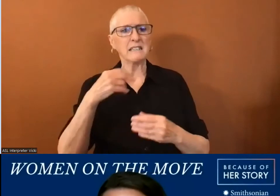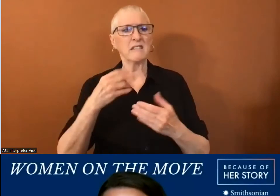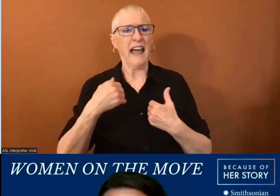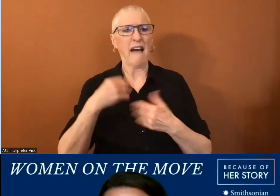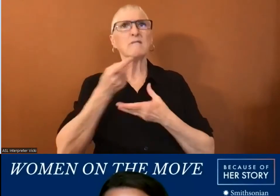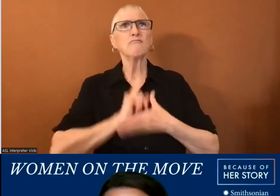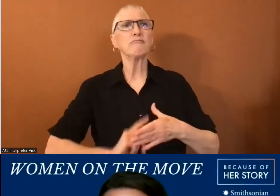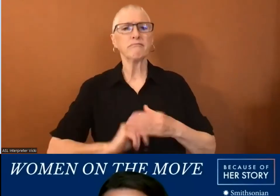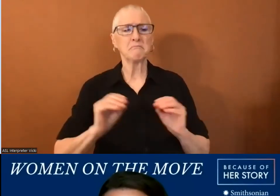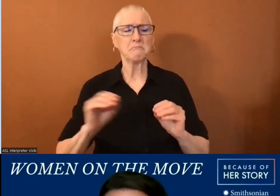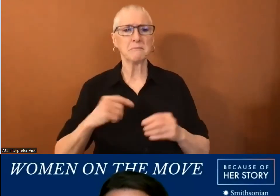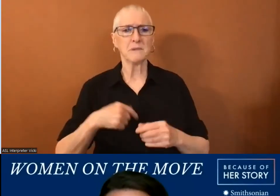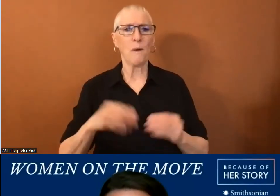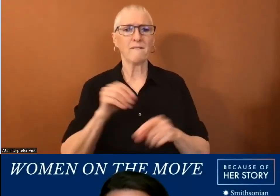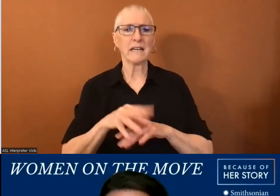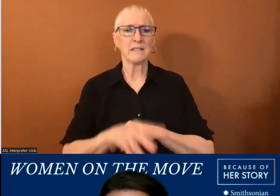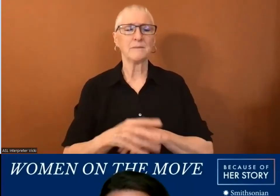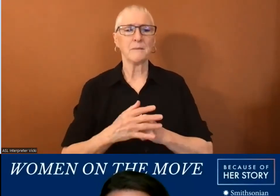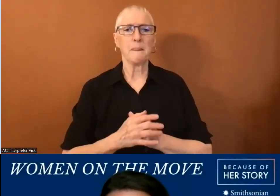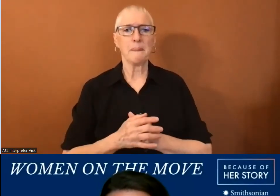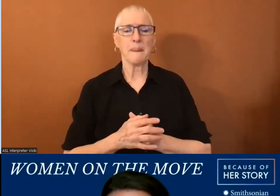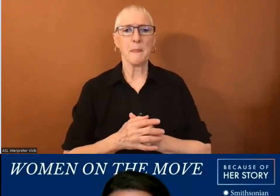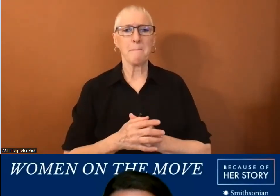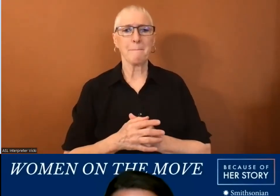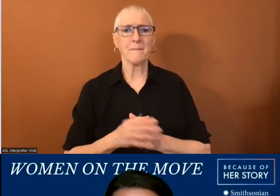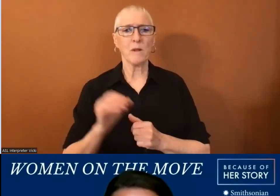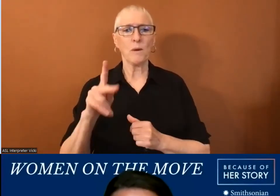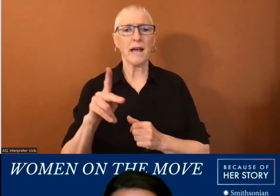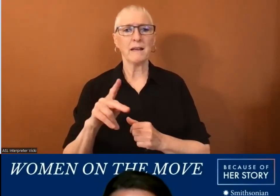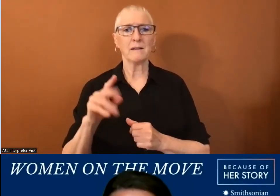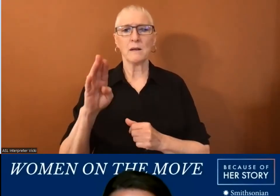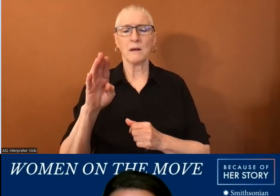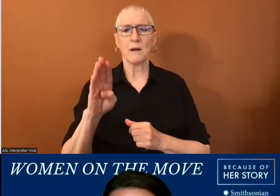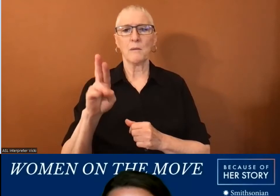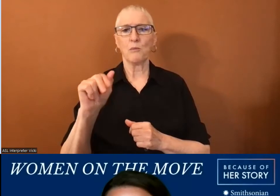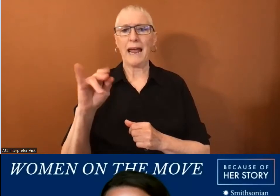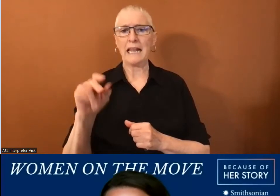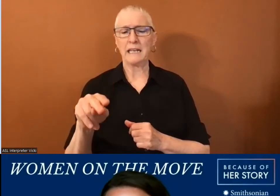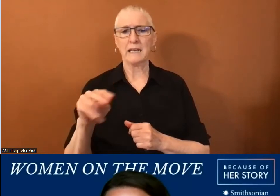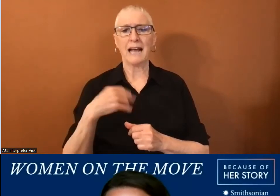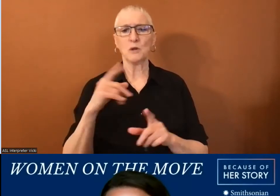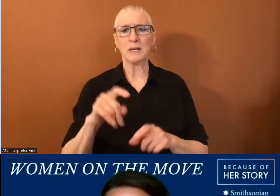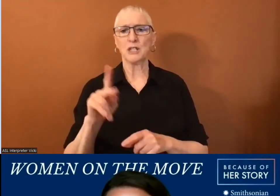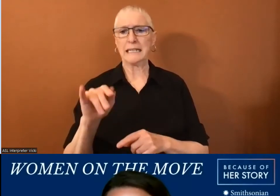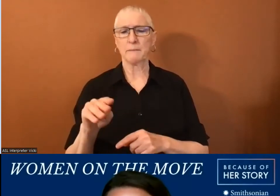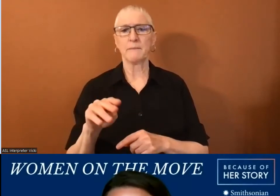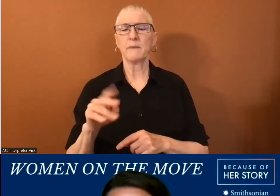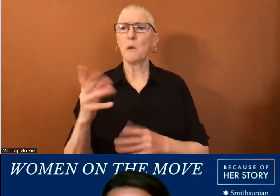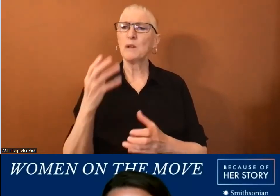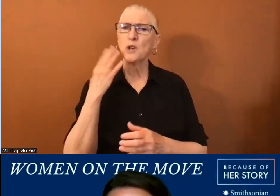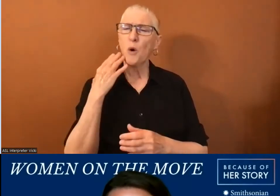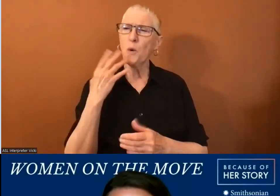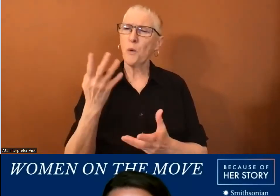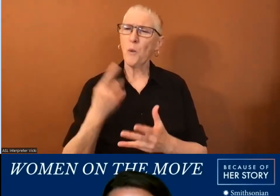Shelby: Okay, awesome. So Braylon has a question for you Kim, as well. They want to know "What is your favorite